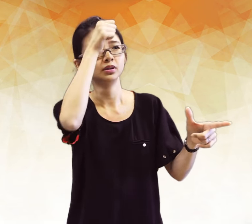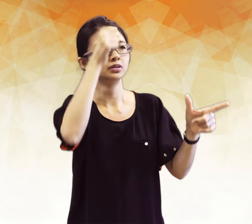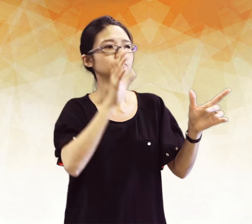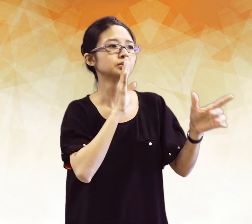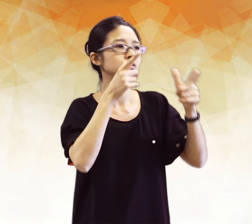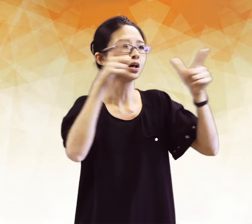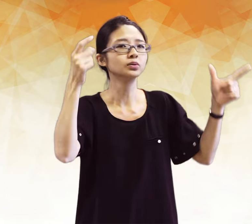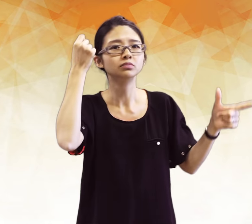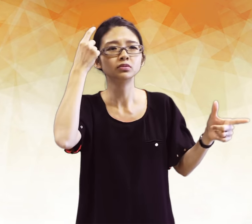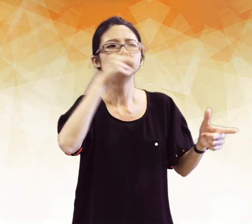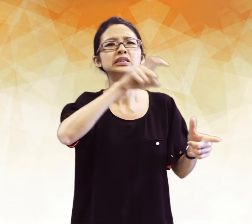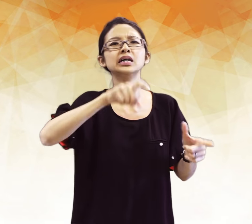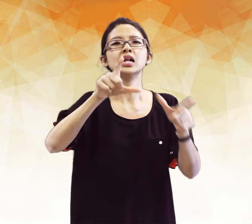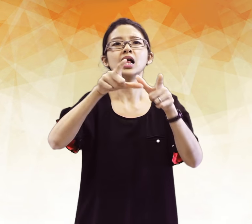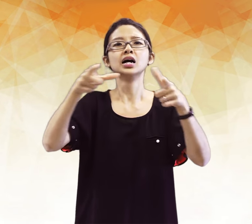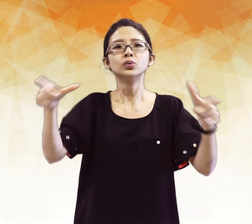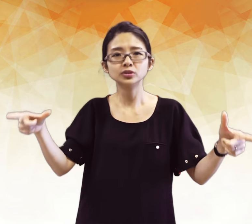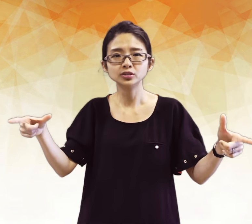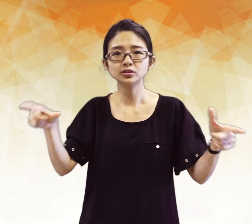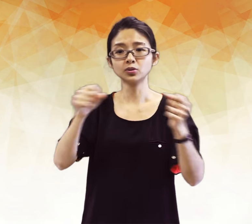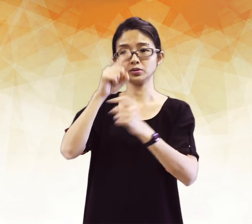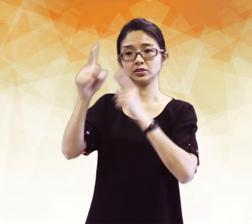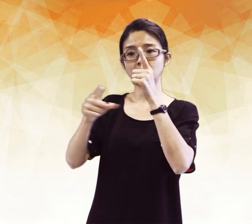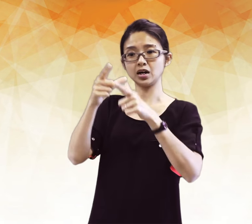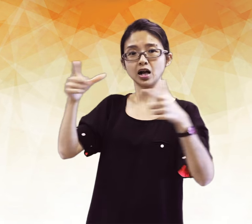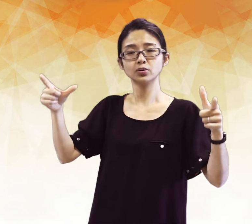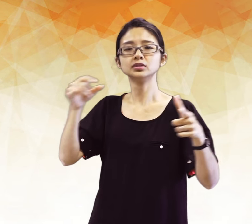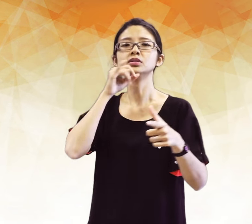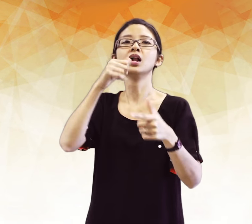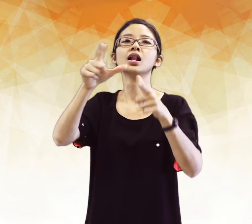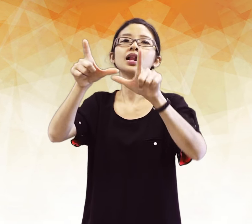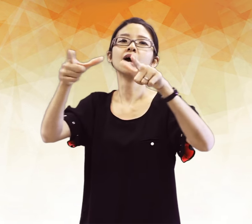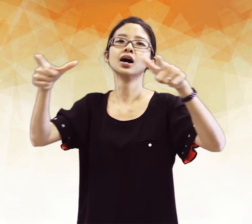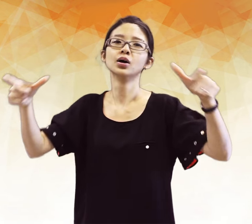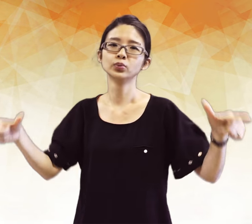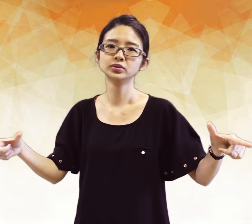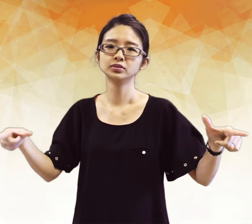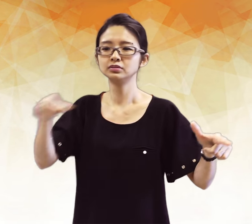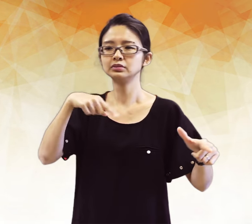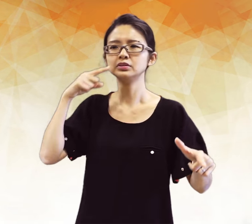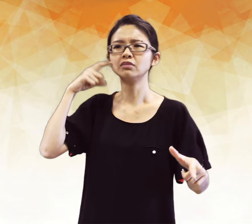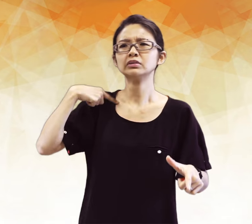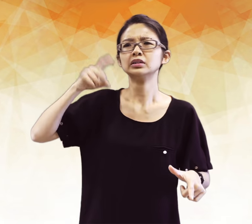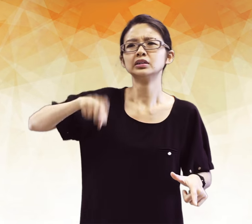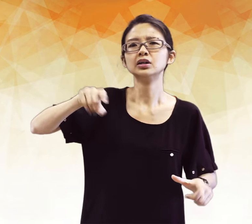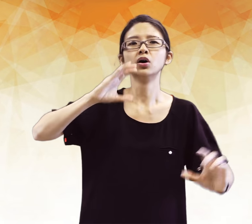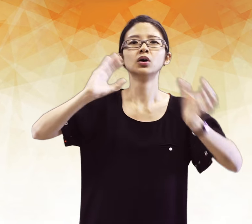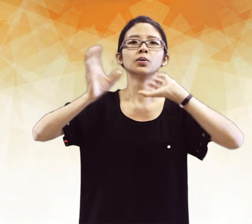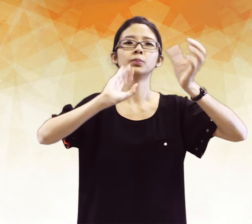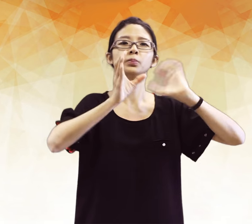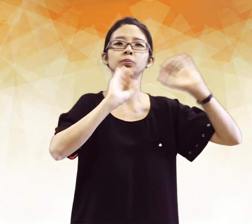Language is necessary for communication and mutual understanding, similar to sign language.